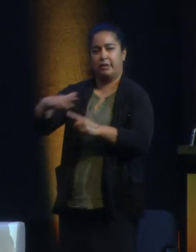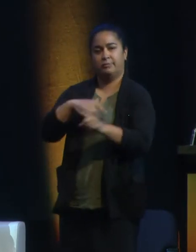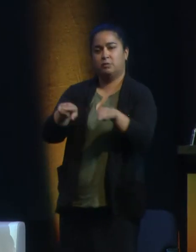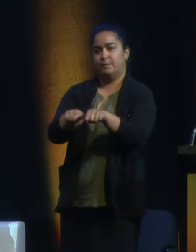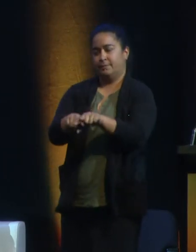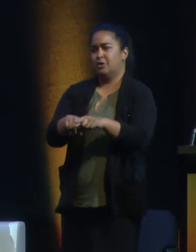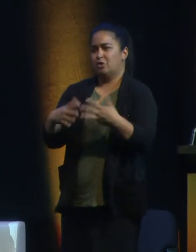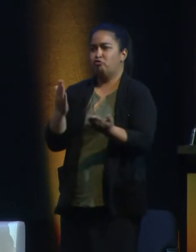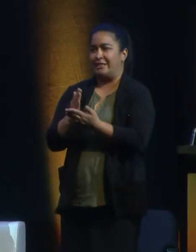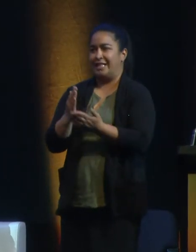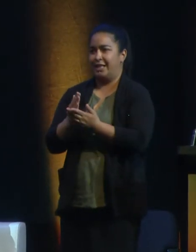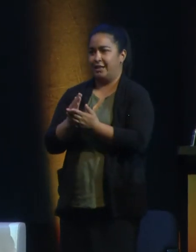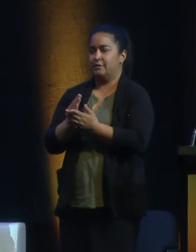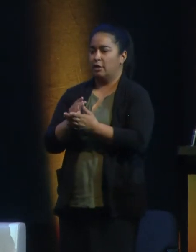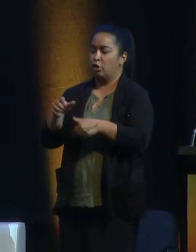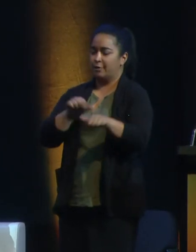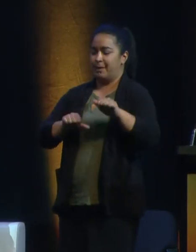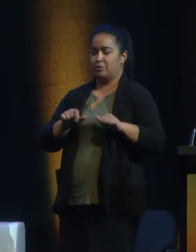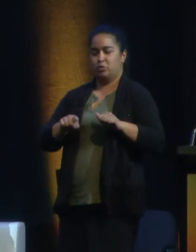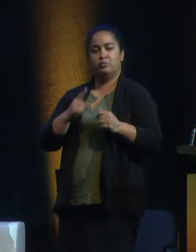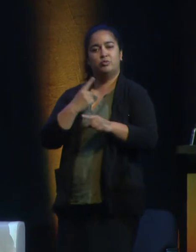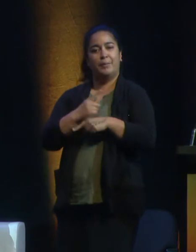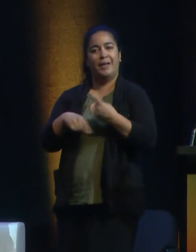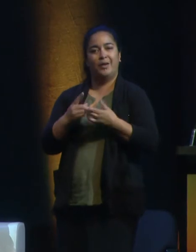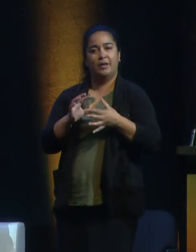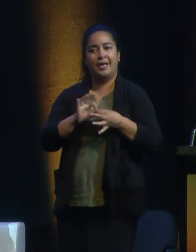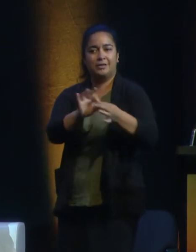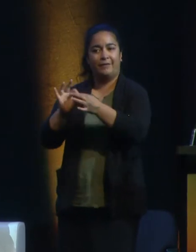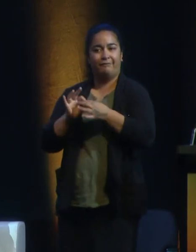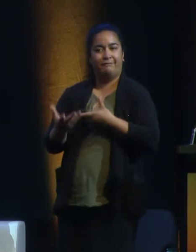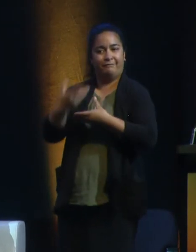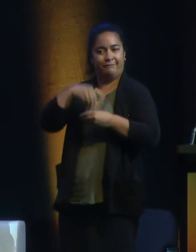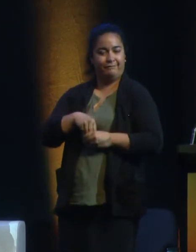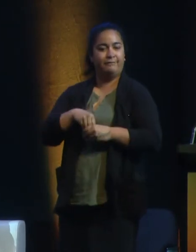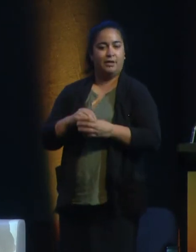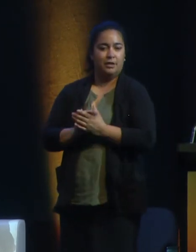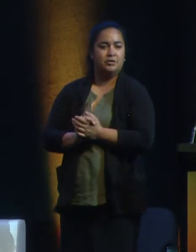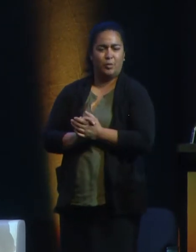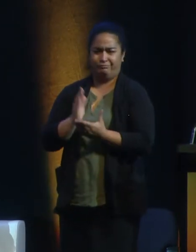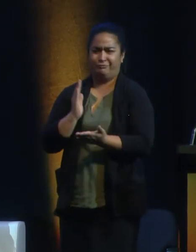back to the connectedness and inclusivity, but the we are actually caring. And I was